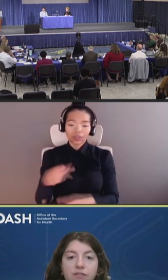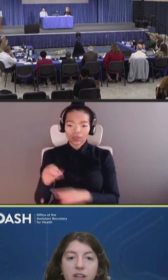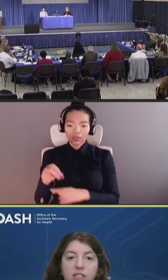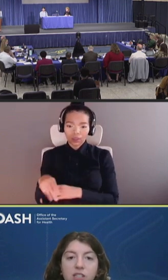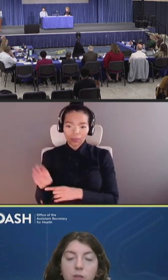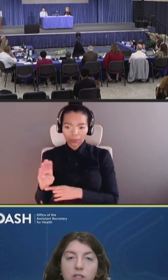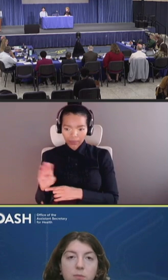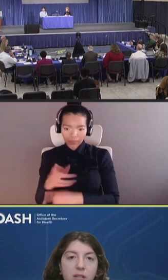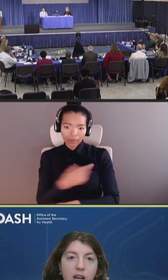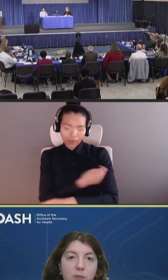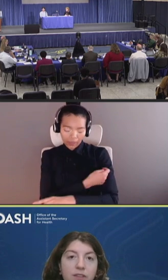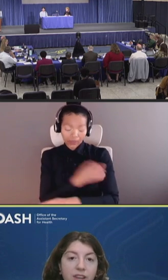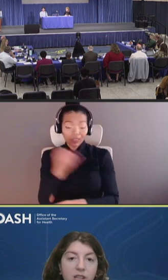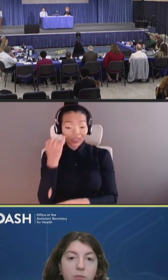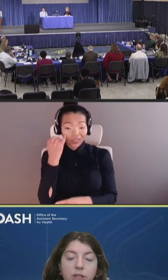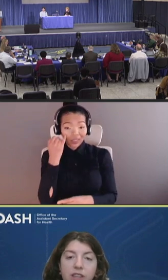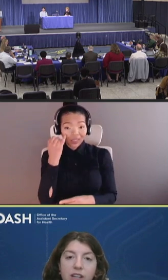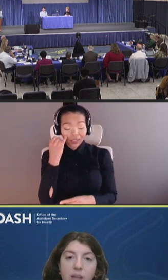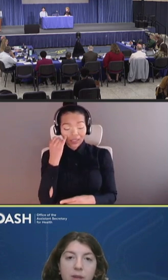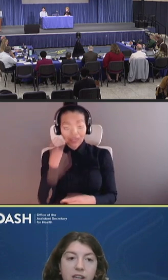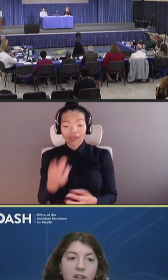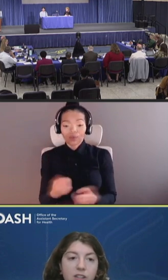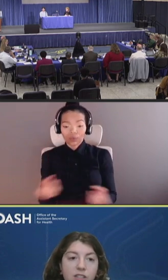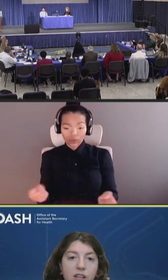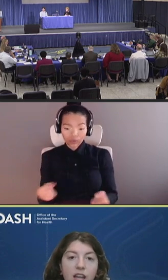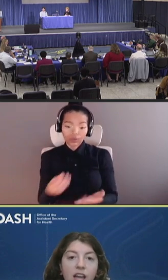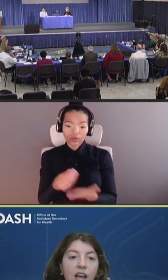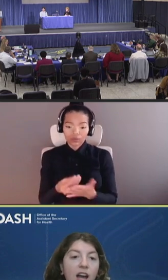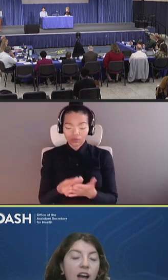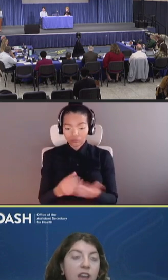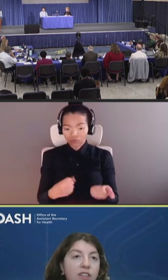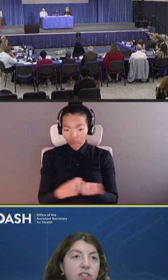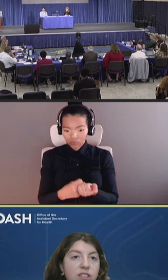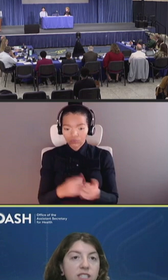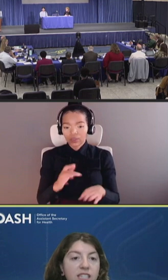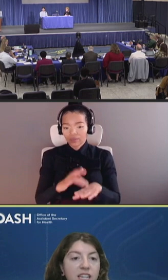funds were to become available in the coming years. These are listed here,